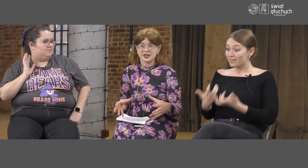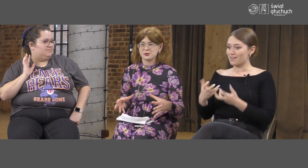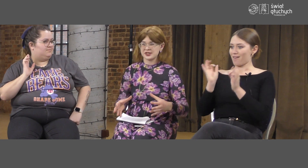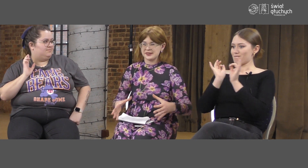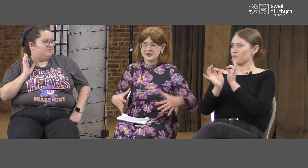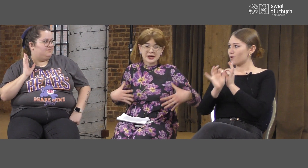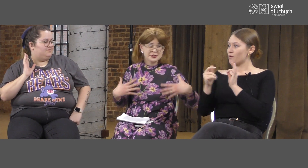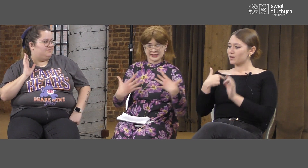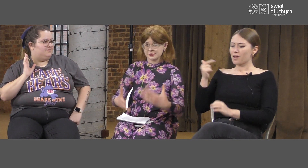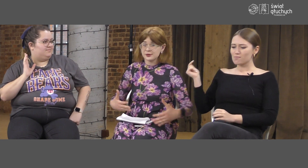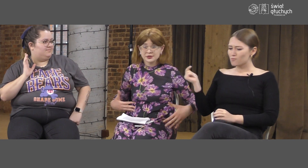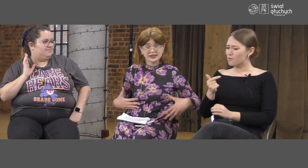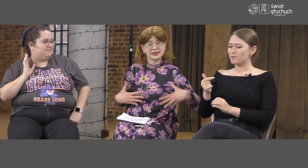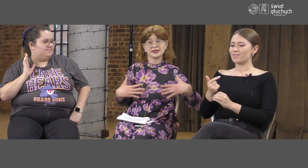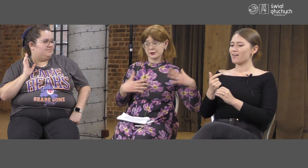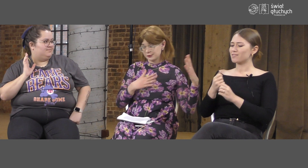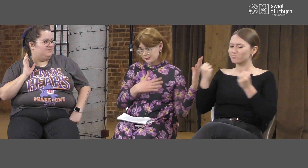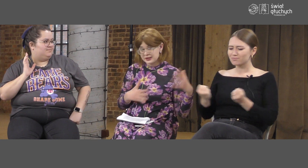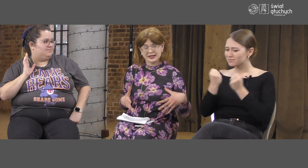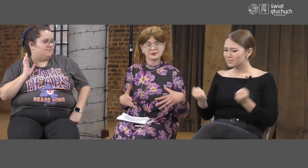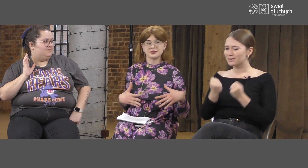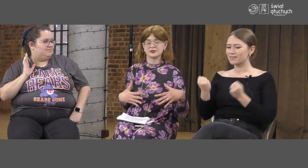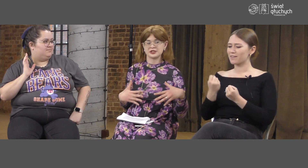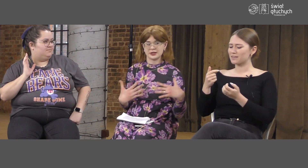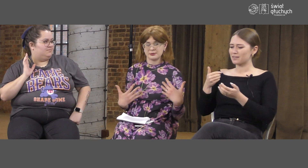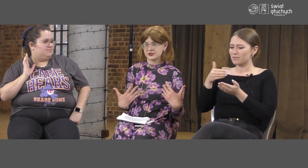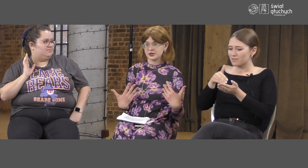I felt I had to "get rid of it at all costs,